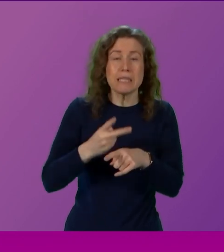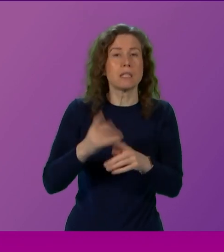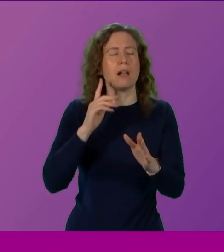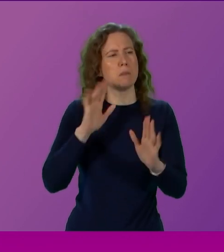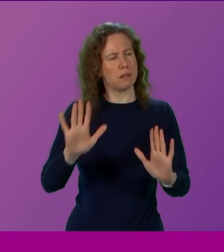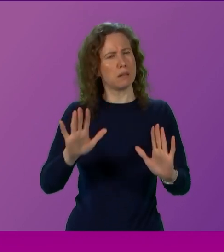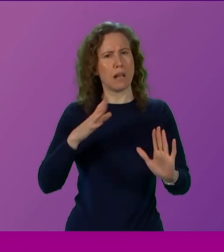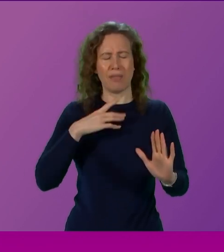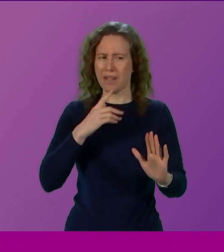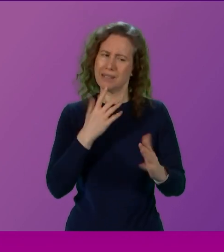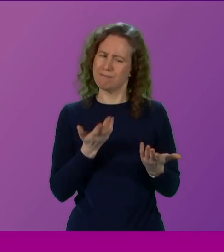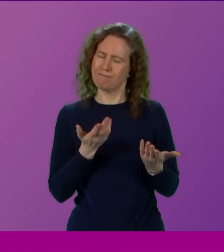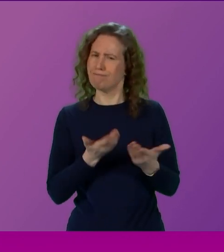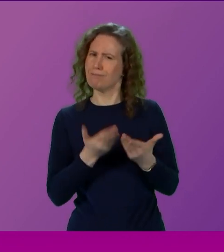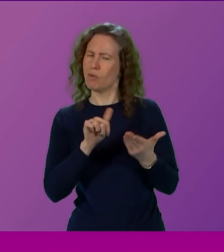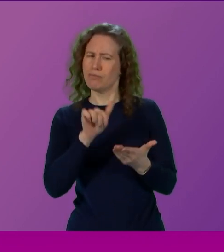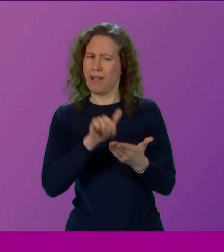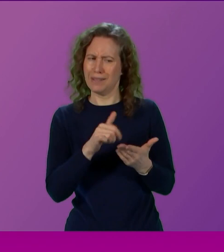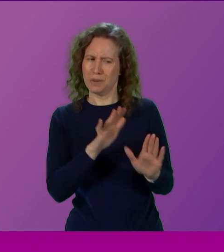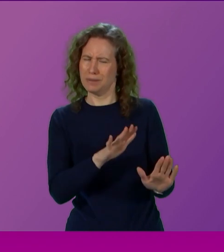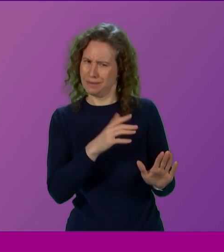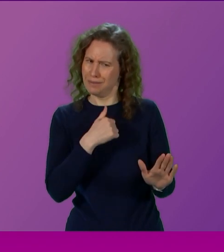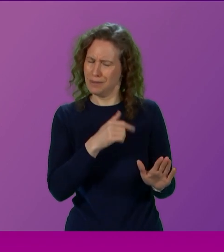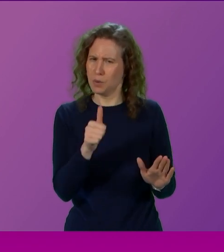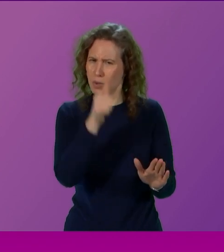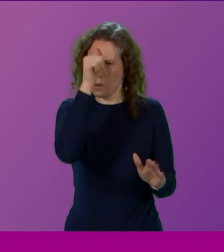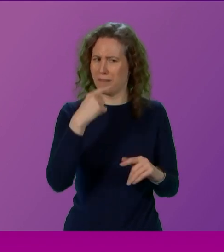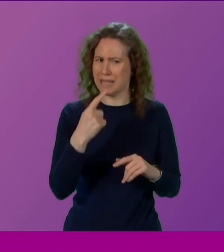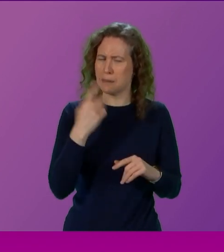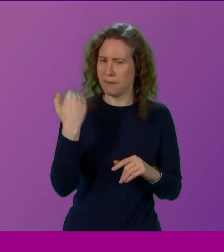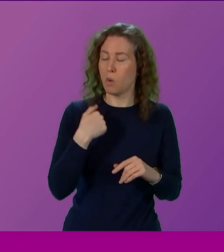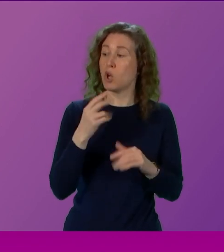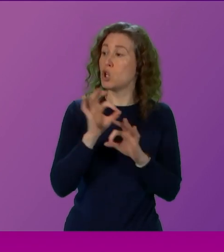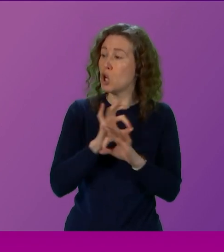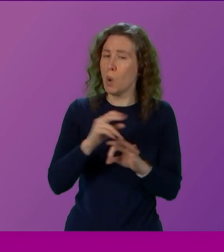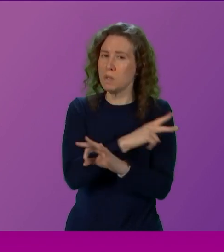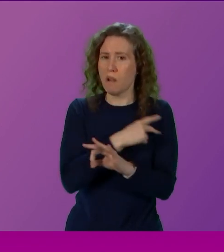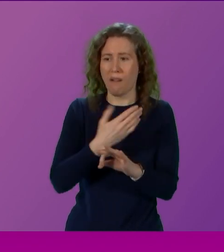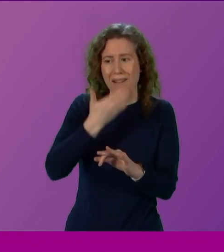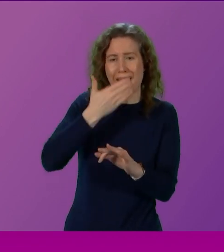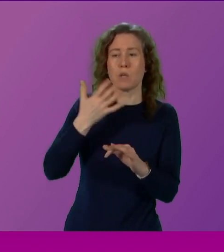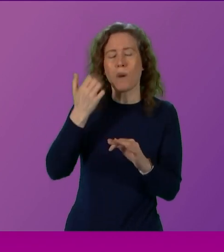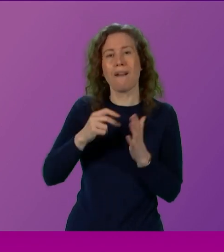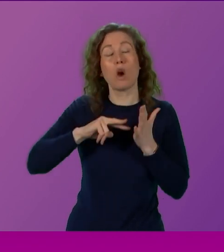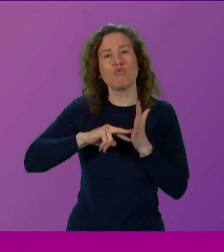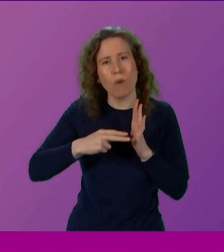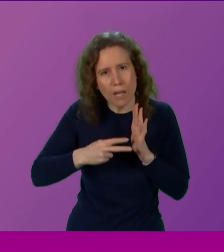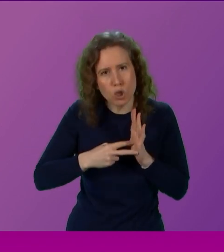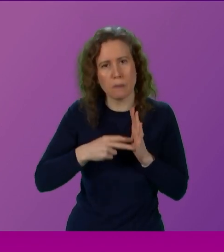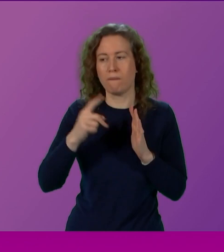disservice for Anas Sarwar to suggest otherwise. No NHS staff are gagged. We have whistleblowing arrangements in our national health service,